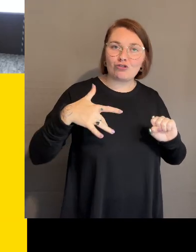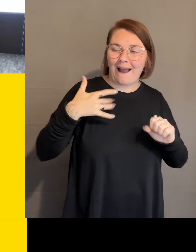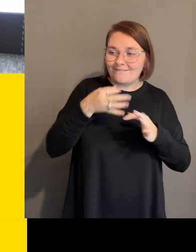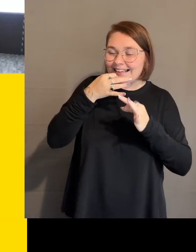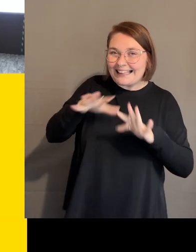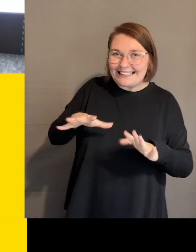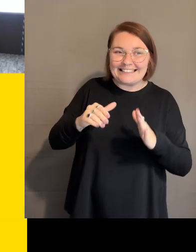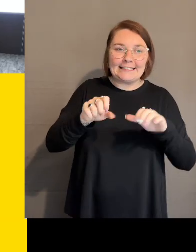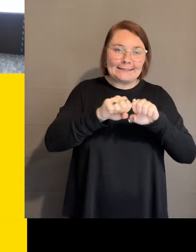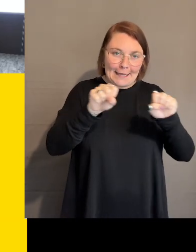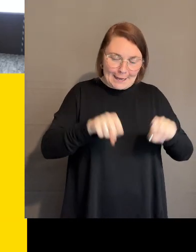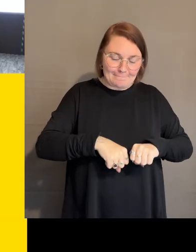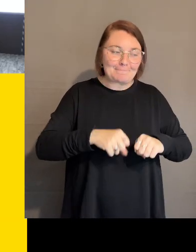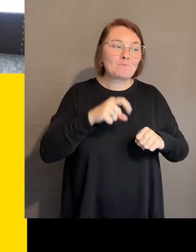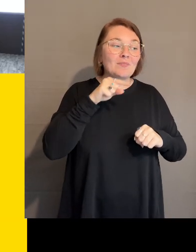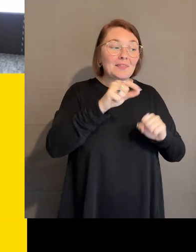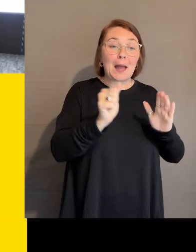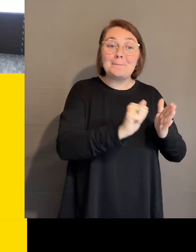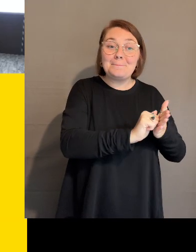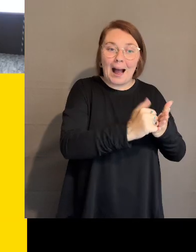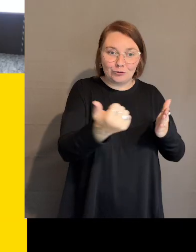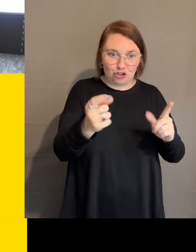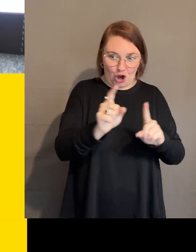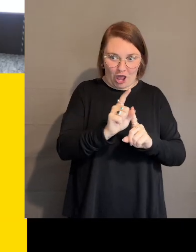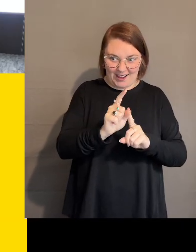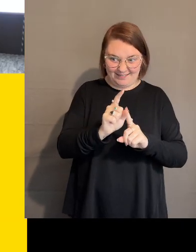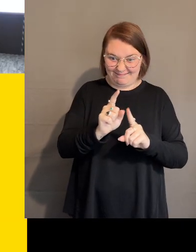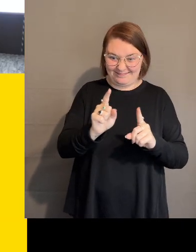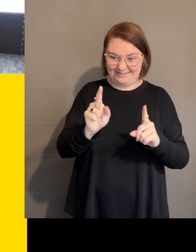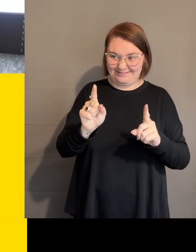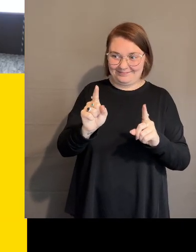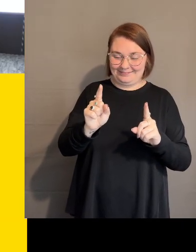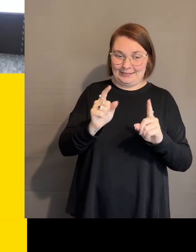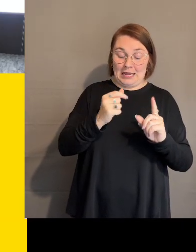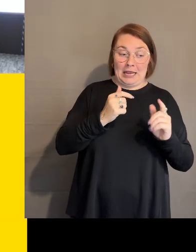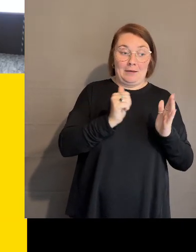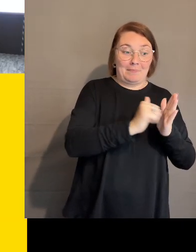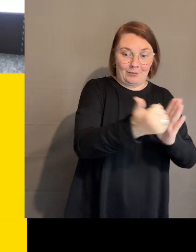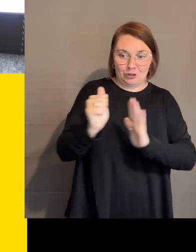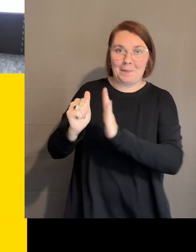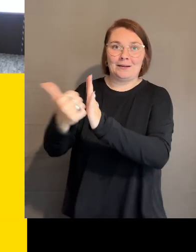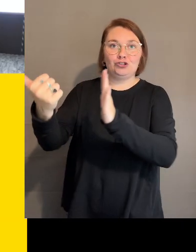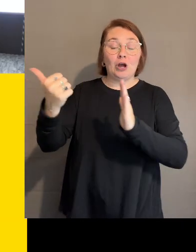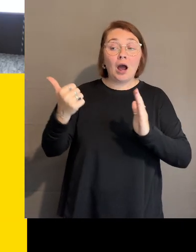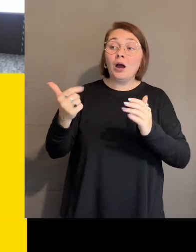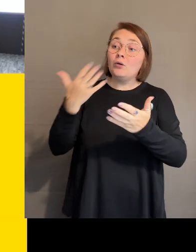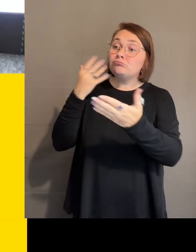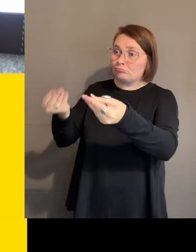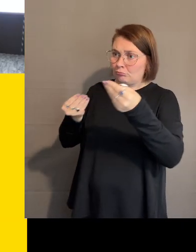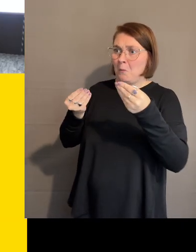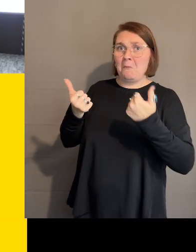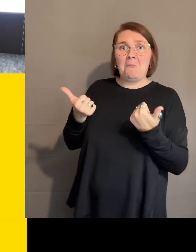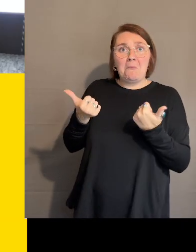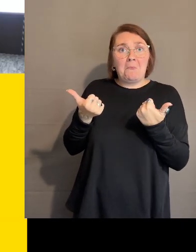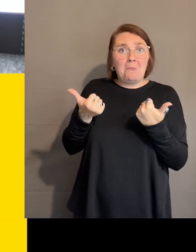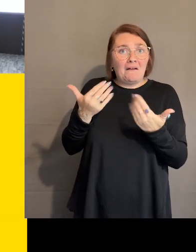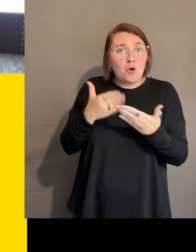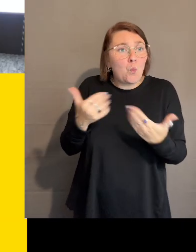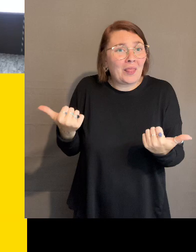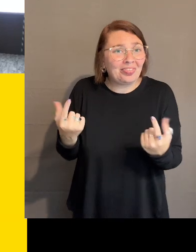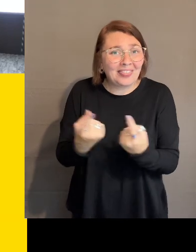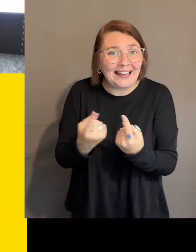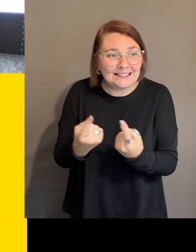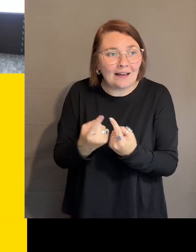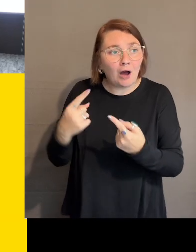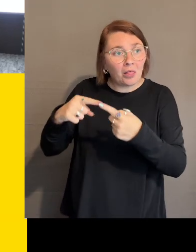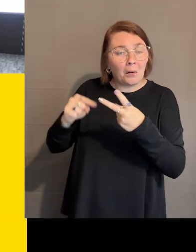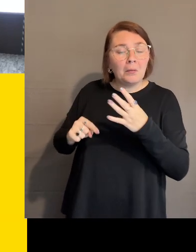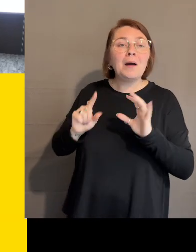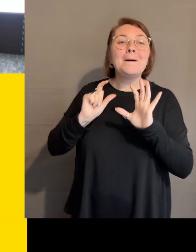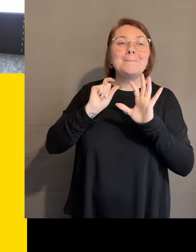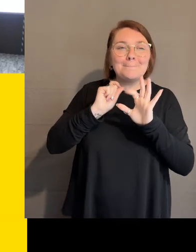Thriving Kids scheme, and they, they published that, like, pretty much, straight away. And there were a bunch of good things in there, amongst, others.